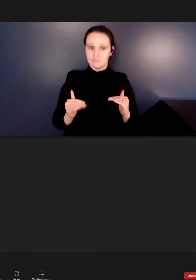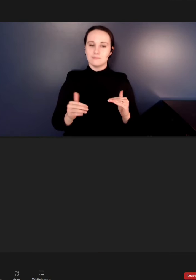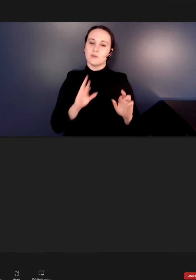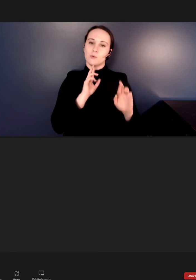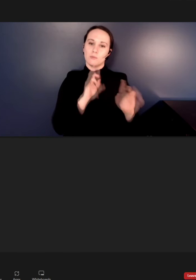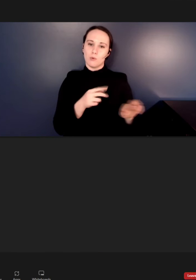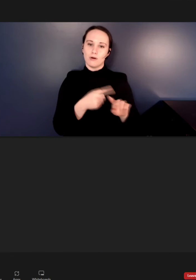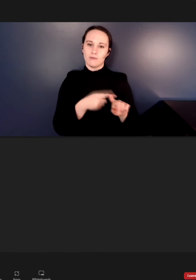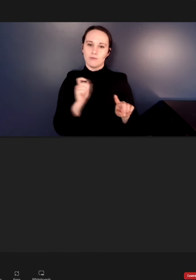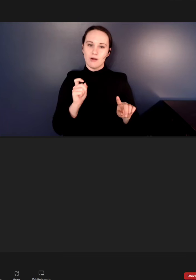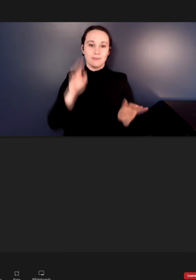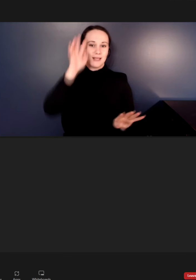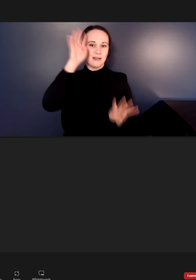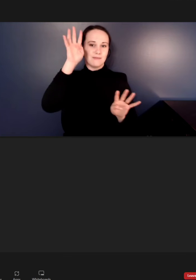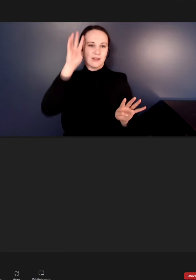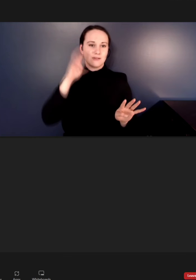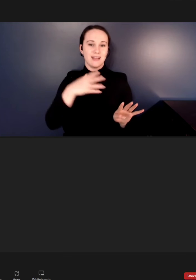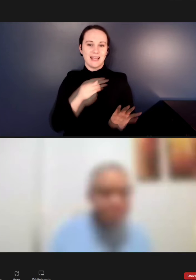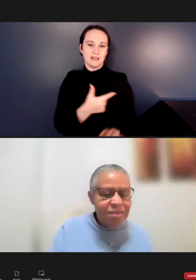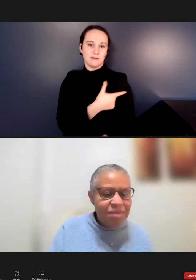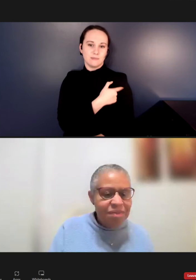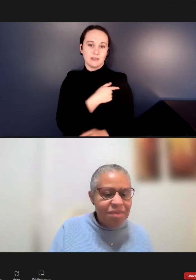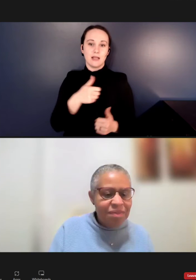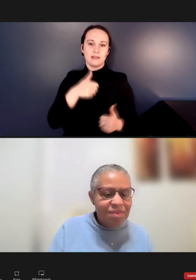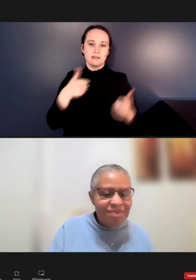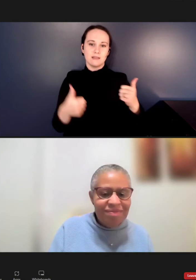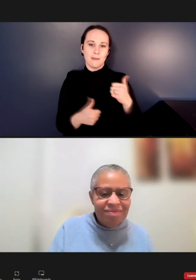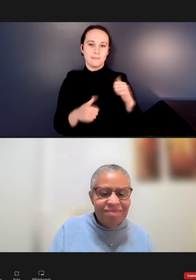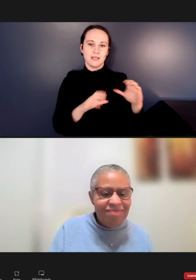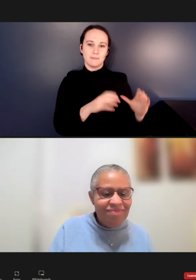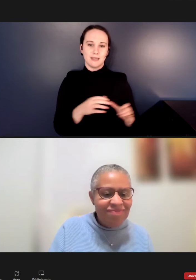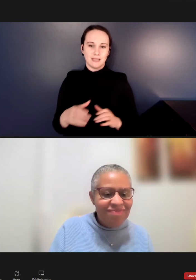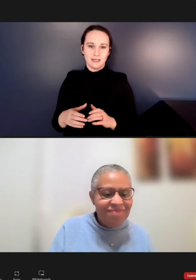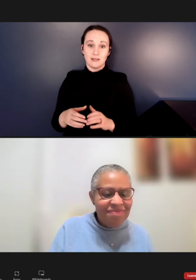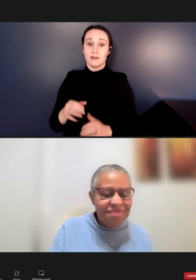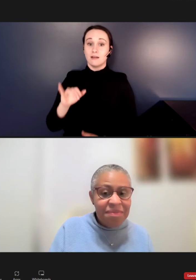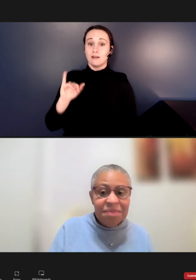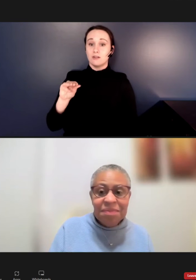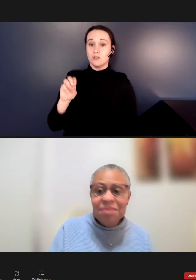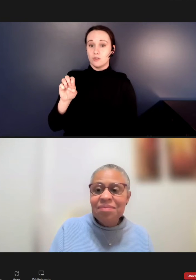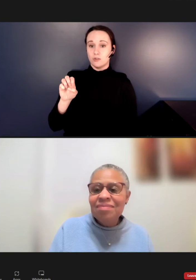Innovation and Immunization Subcommittee. Dr. Jewel Mullen and Bob Swanson have been